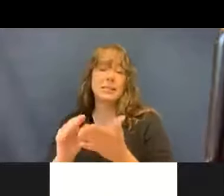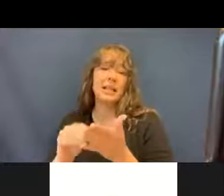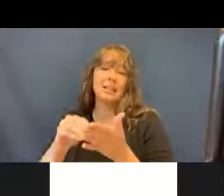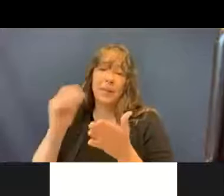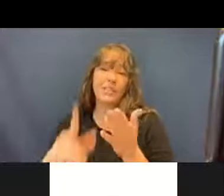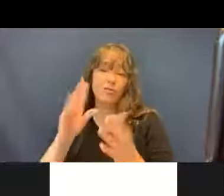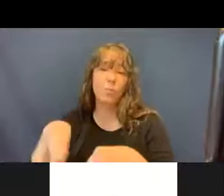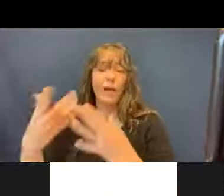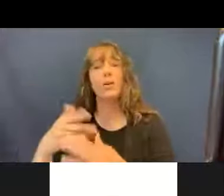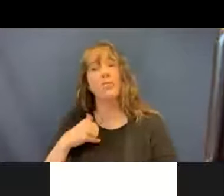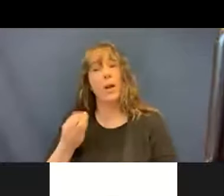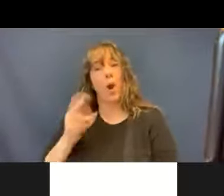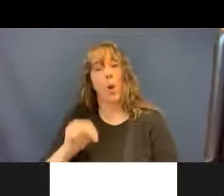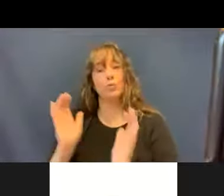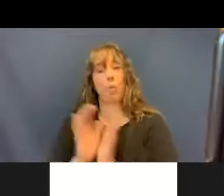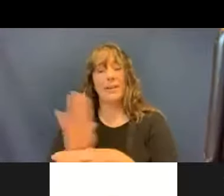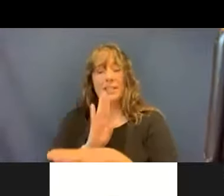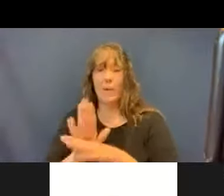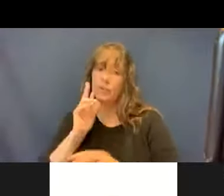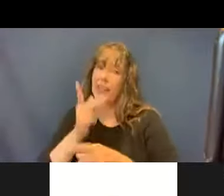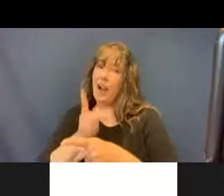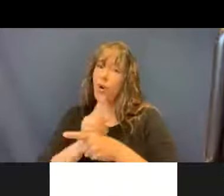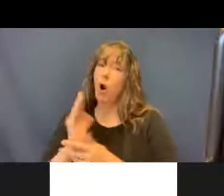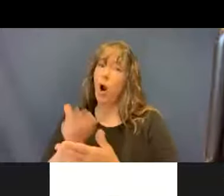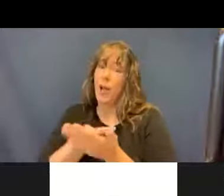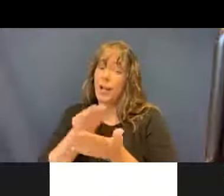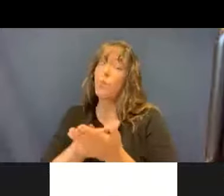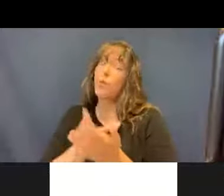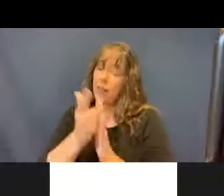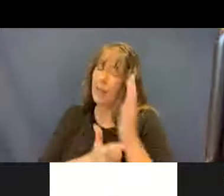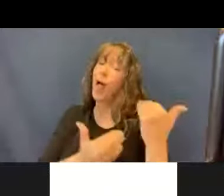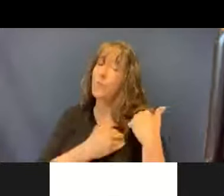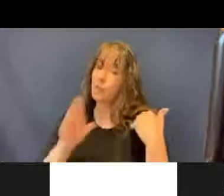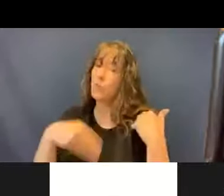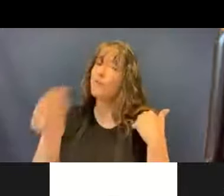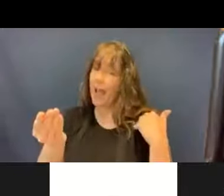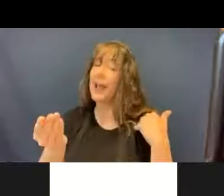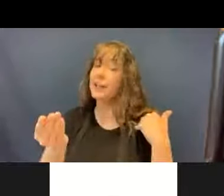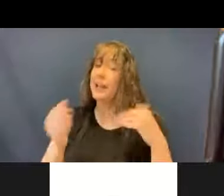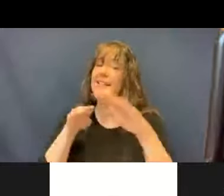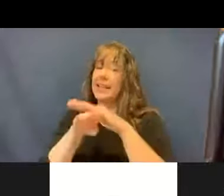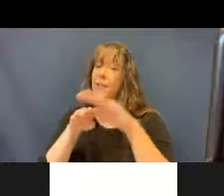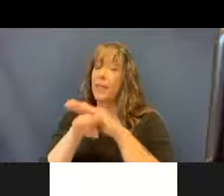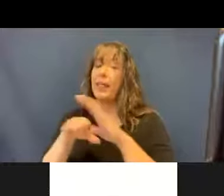to watch our money, too. We are legally obligated to provide accessibility, though. So just